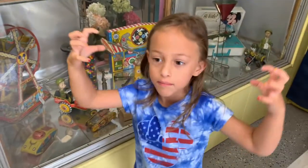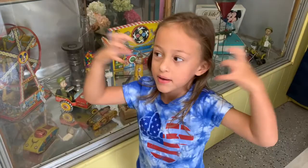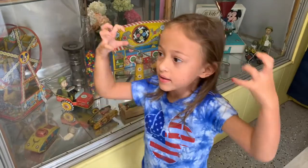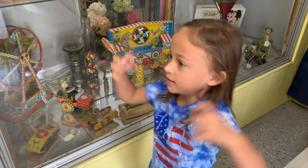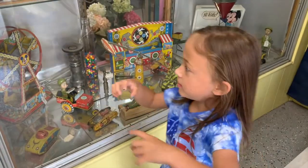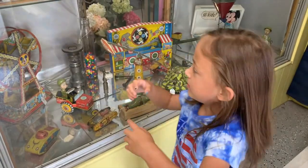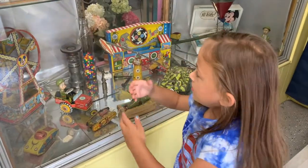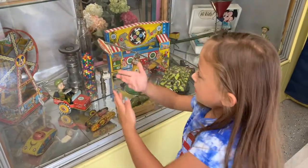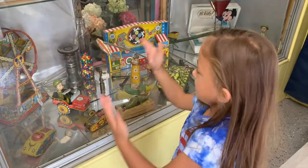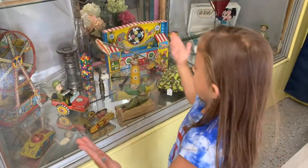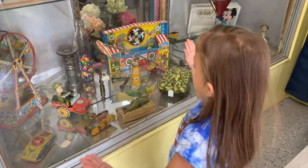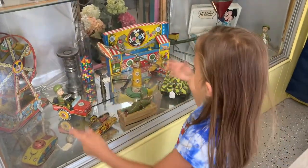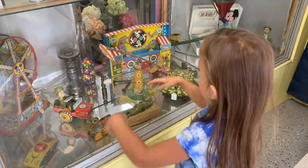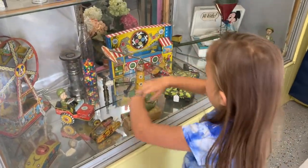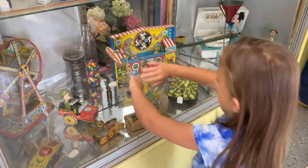Mickey Mouse things here.